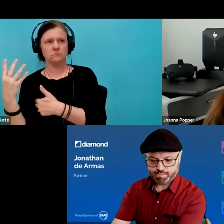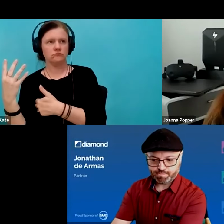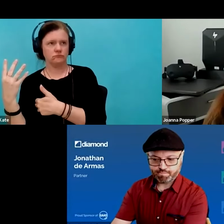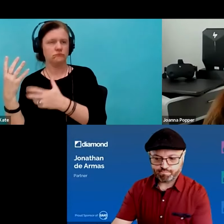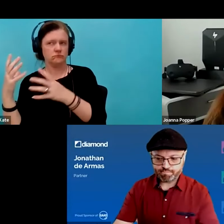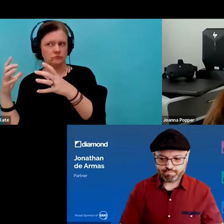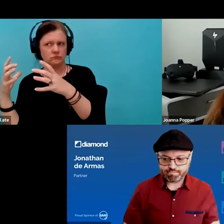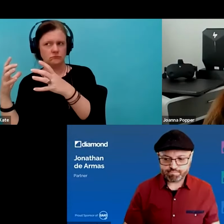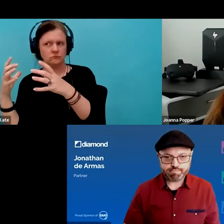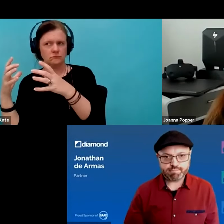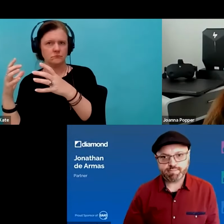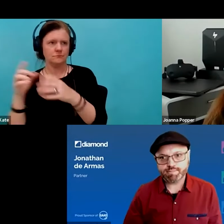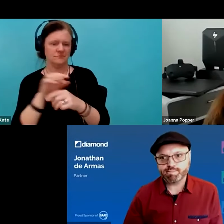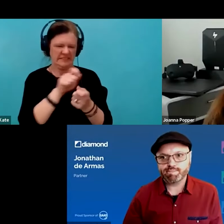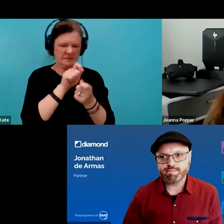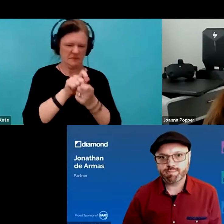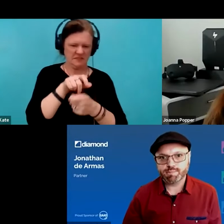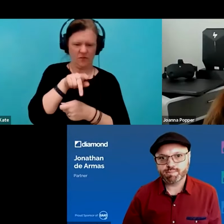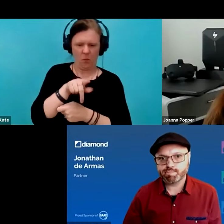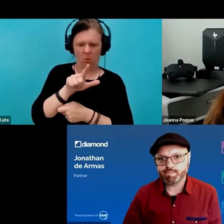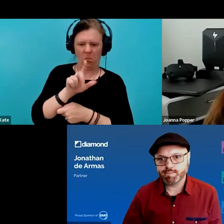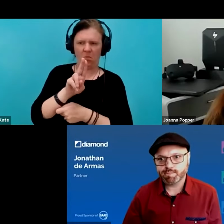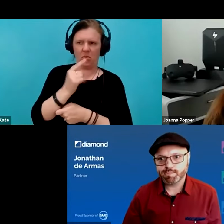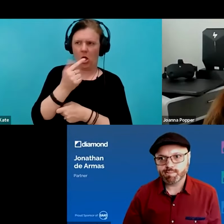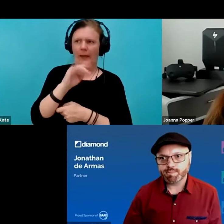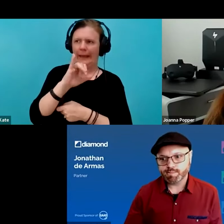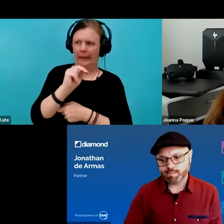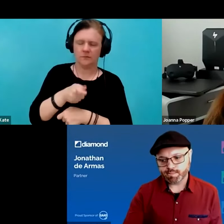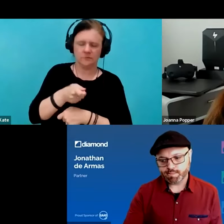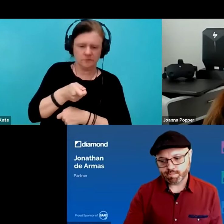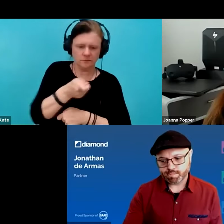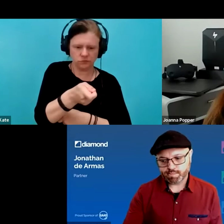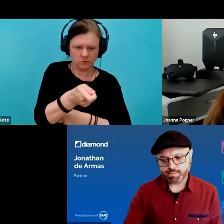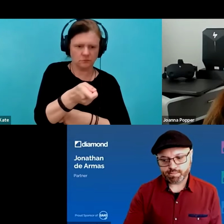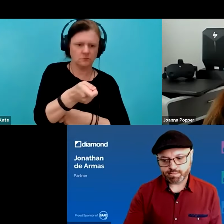Christina Heller: Unique plugins that will help whatever platform we're working